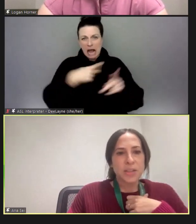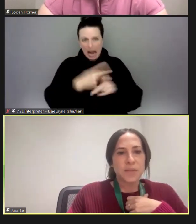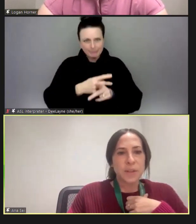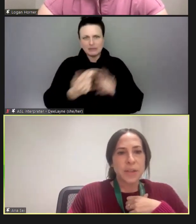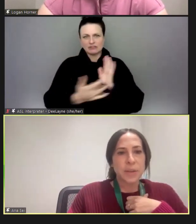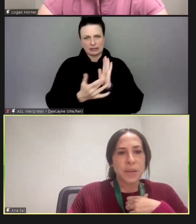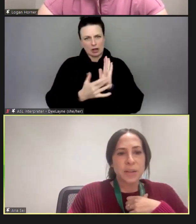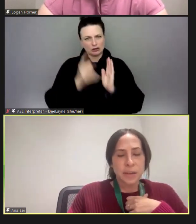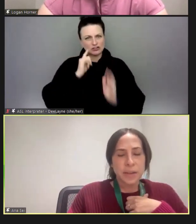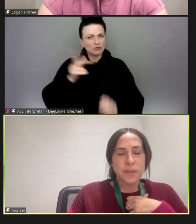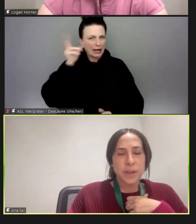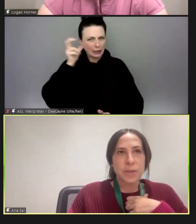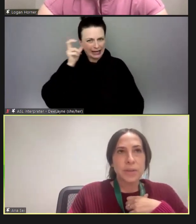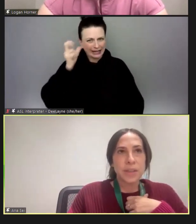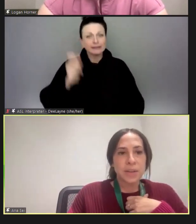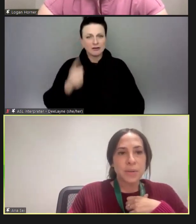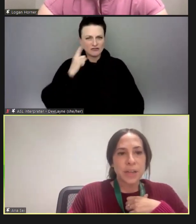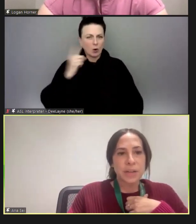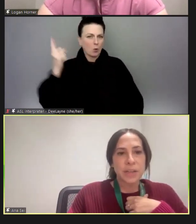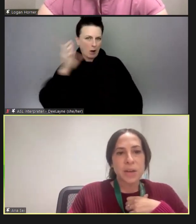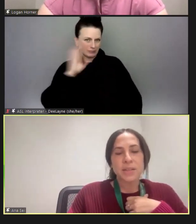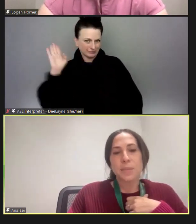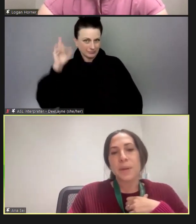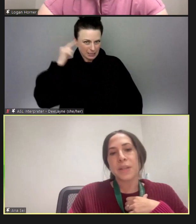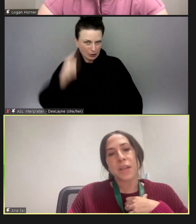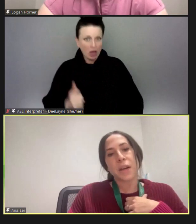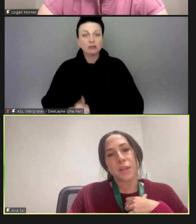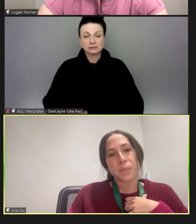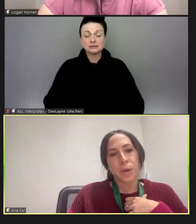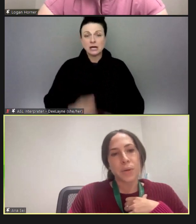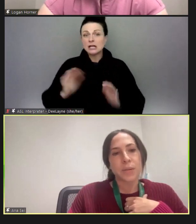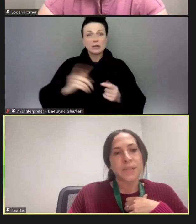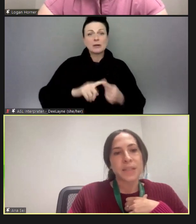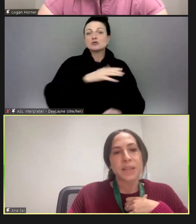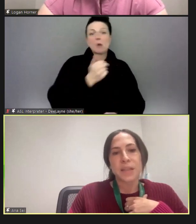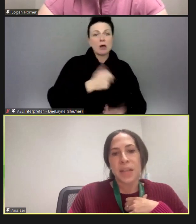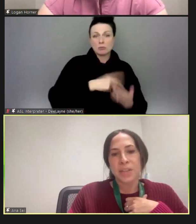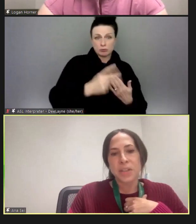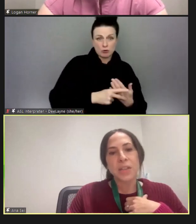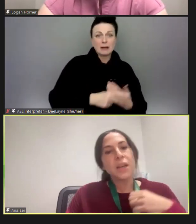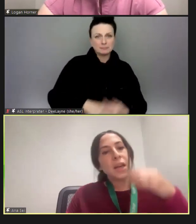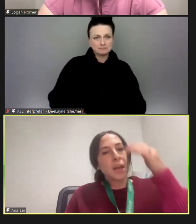for a uni for a unilateral hearing loss